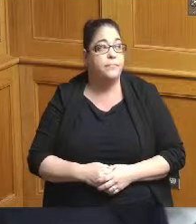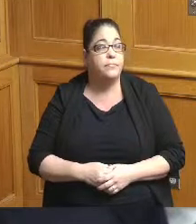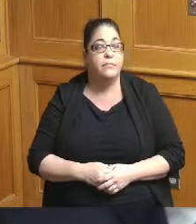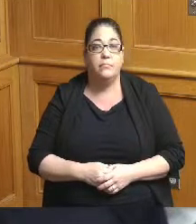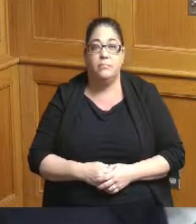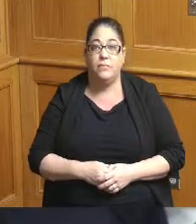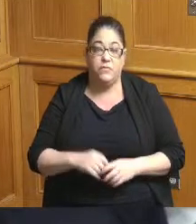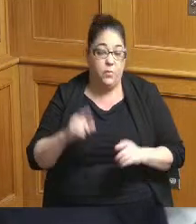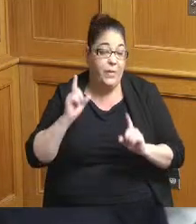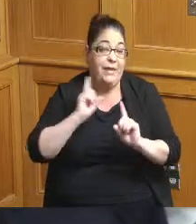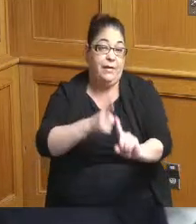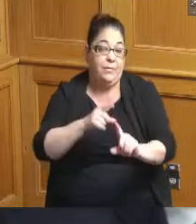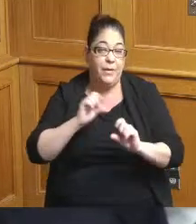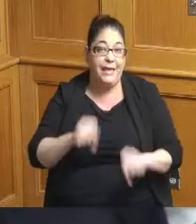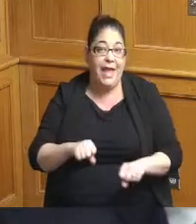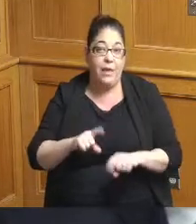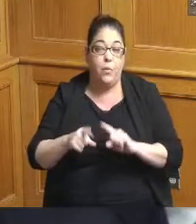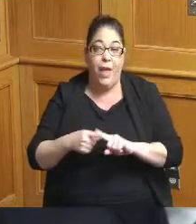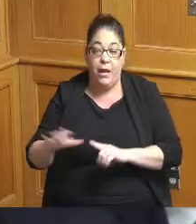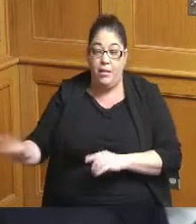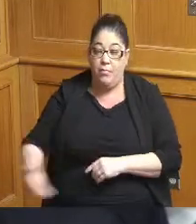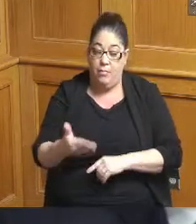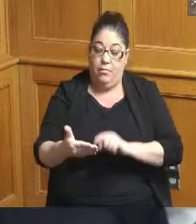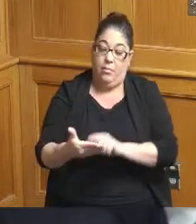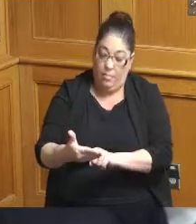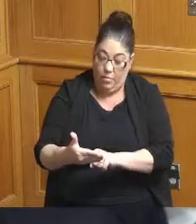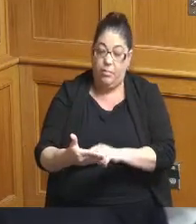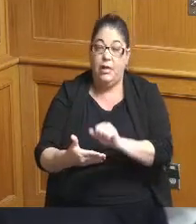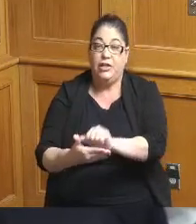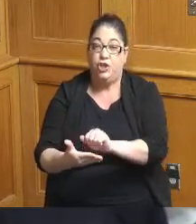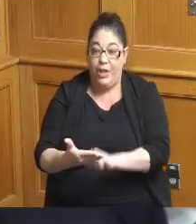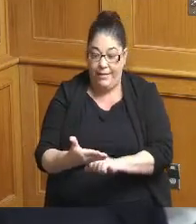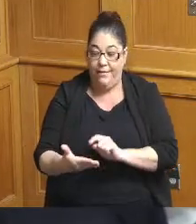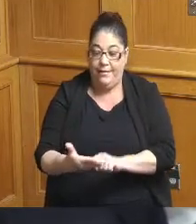so that ultimately when it did appear on on a board meeting there was more opportunity than